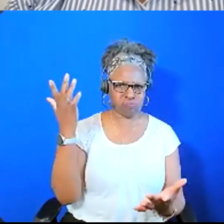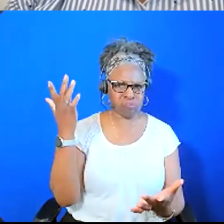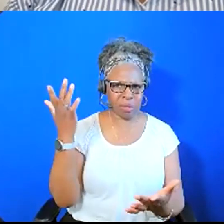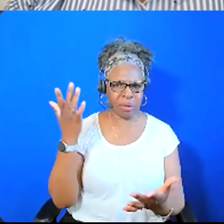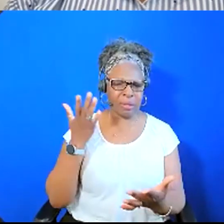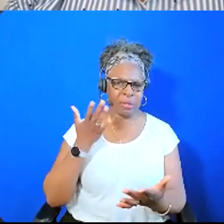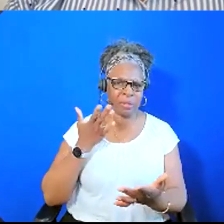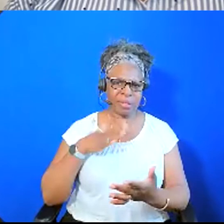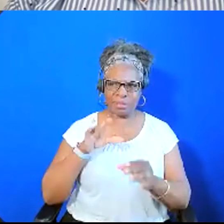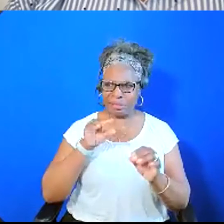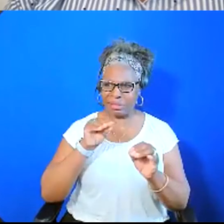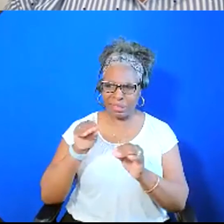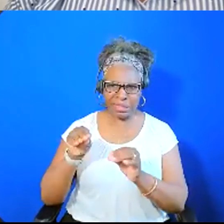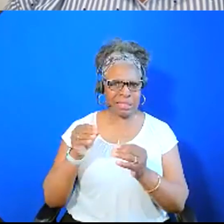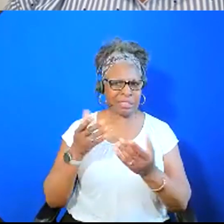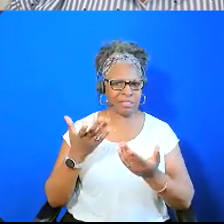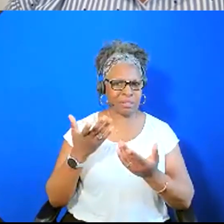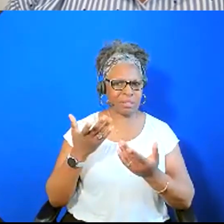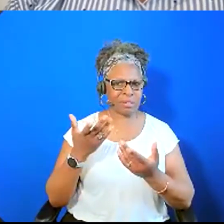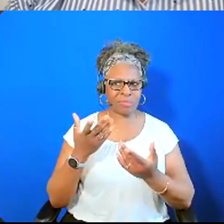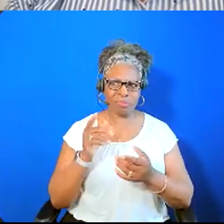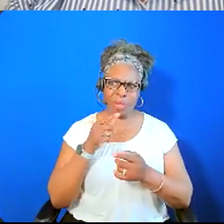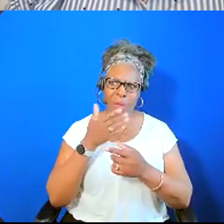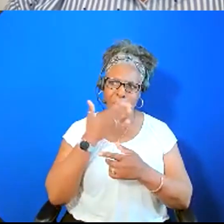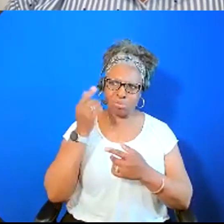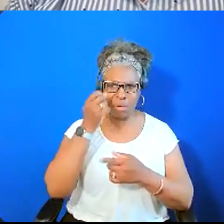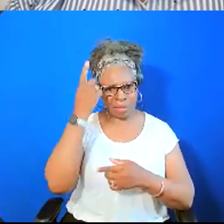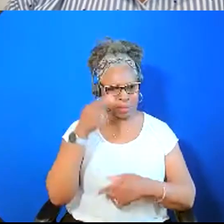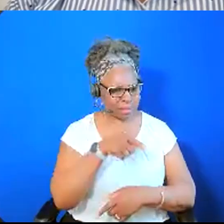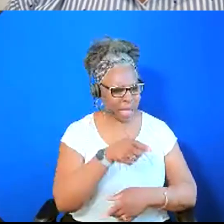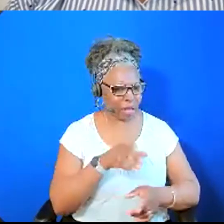And if we don't have that, then we can't actually sustain this process when I leave.